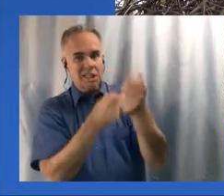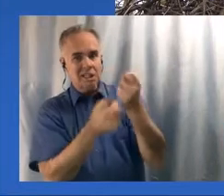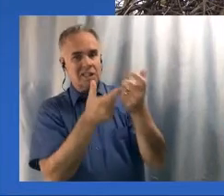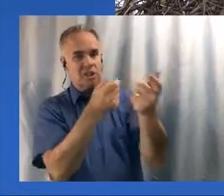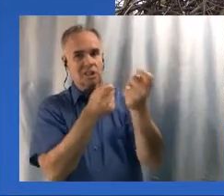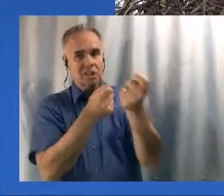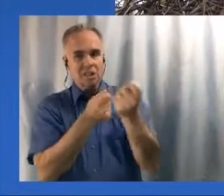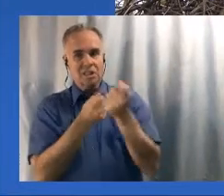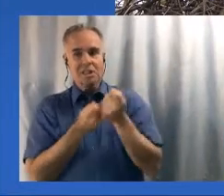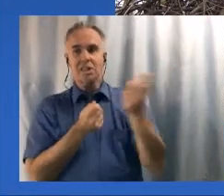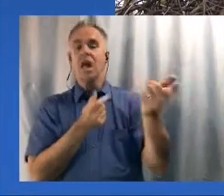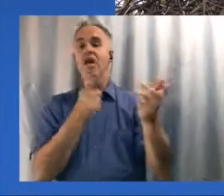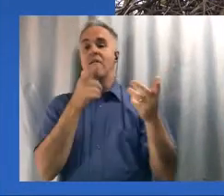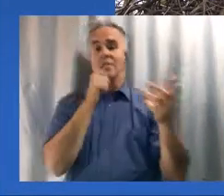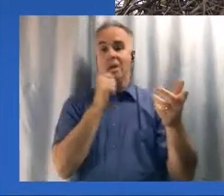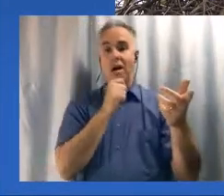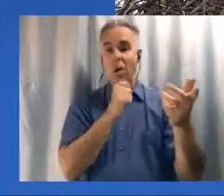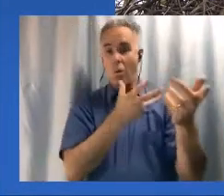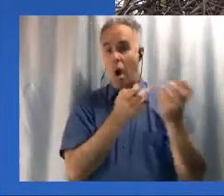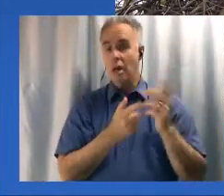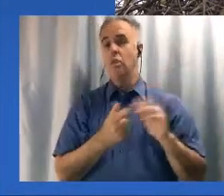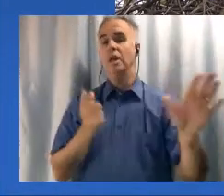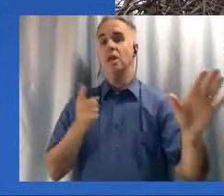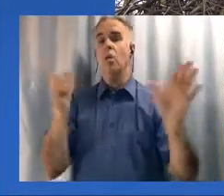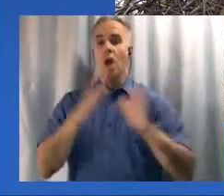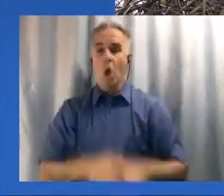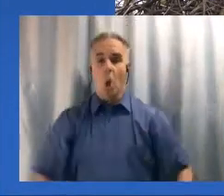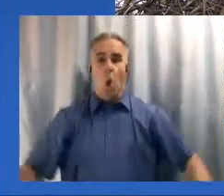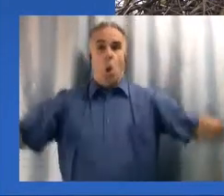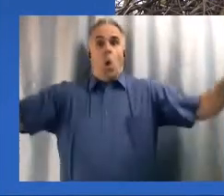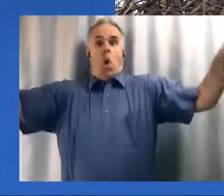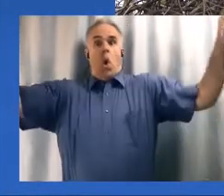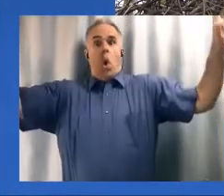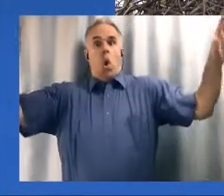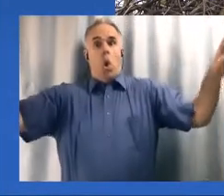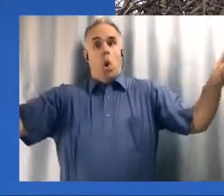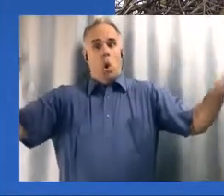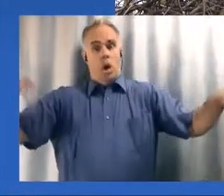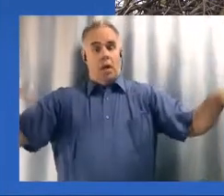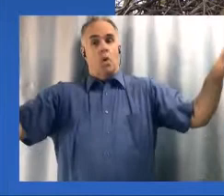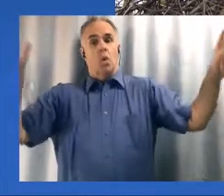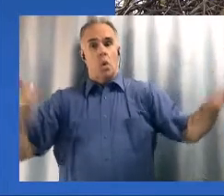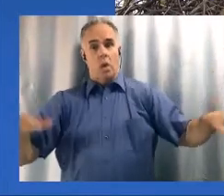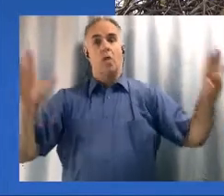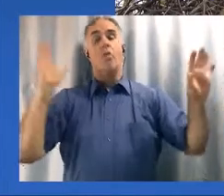he will bring food to her as an offering. Often he flutters his powerful wings